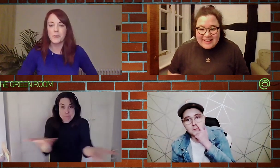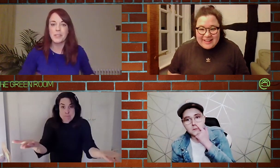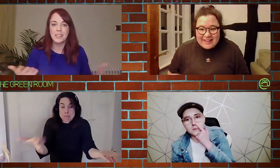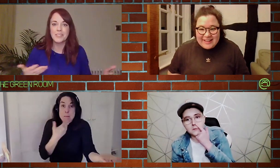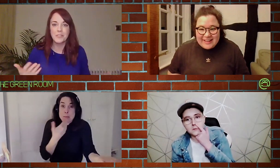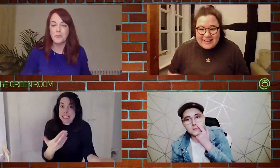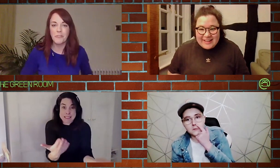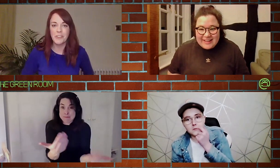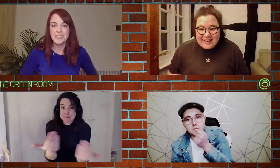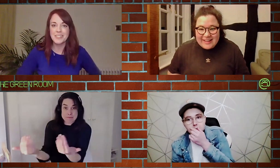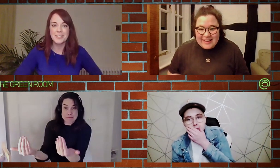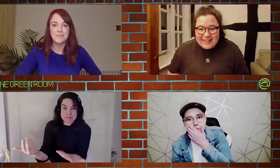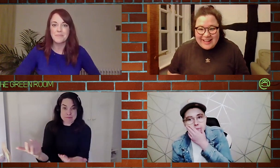Who would like to go first?